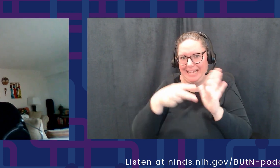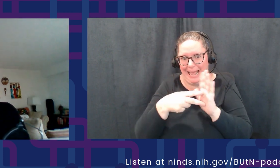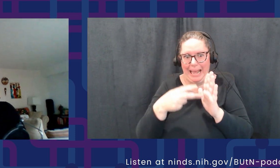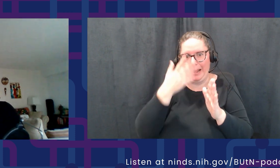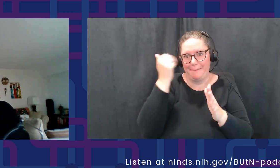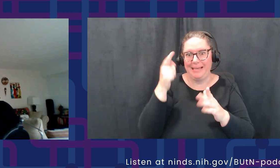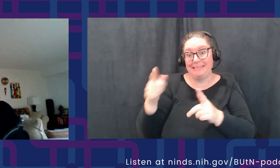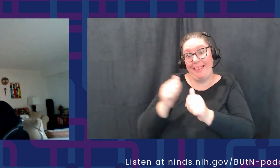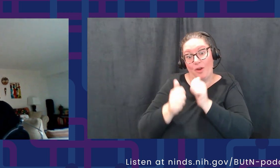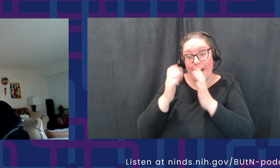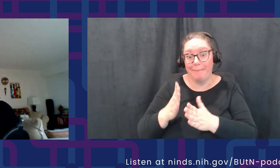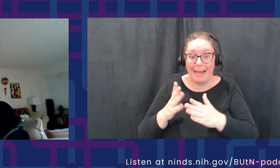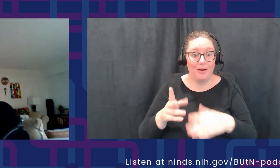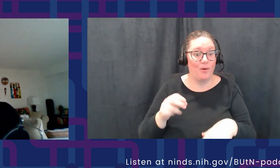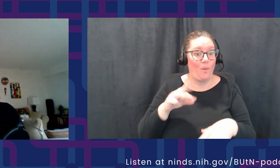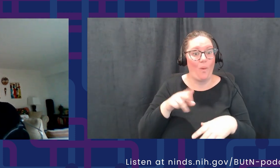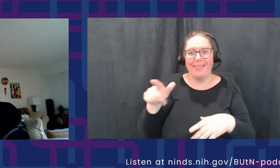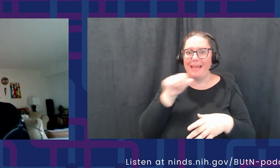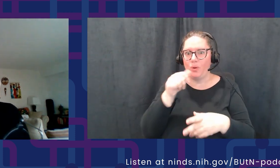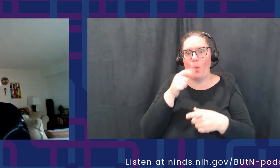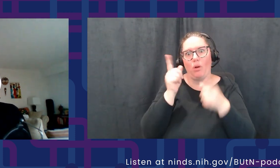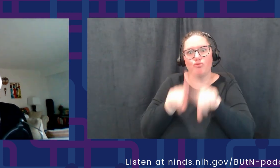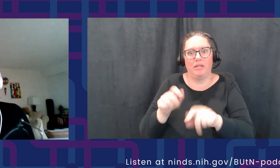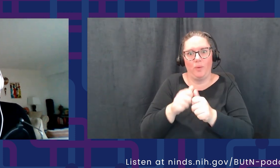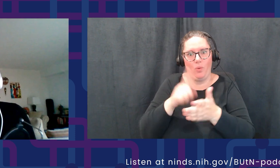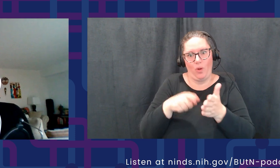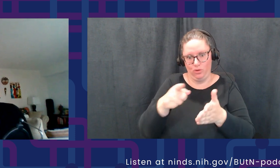because they are a competitor or they don't buy what you're selling?